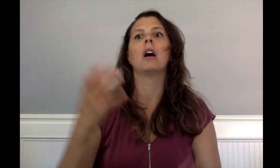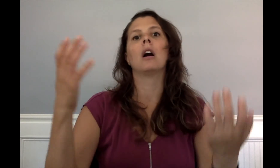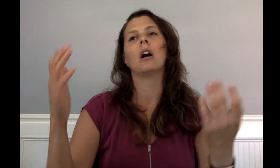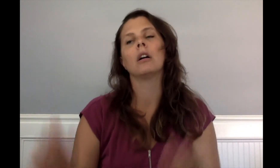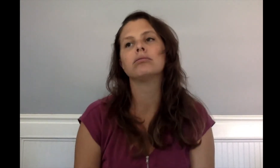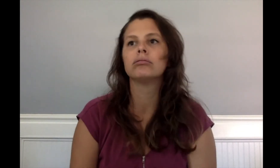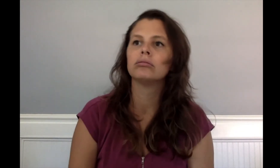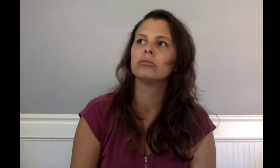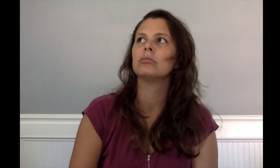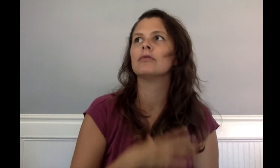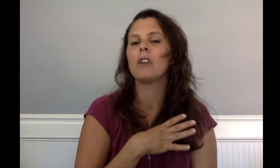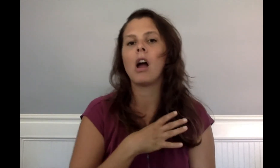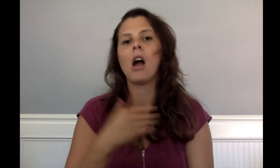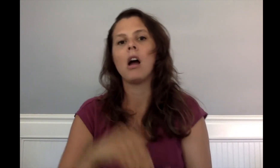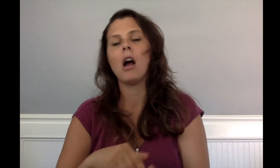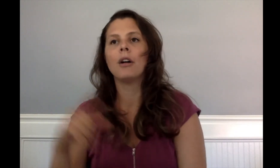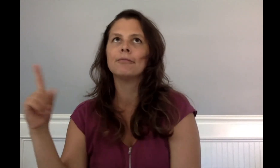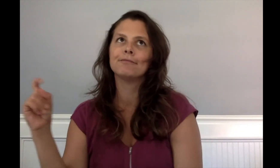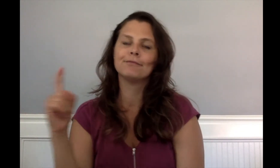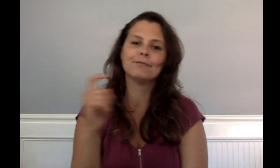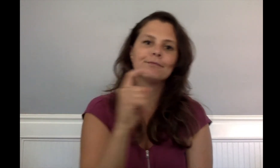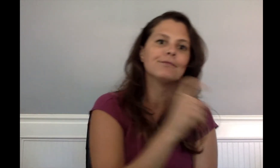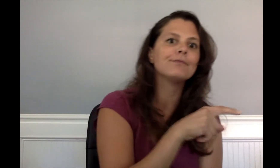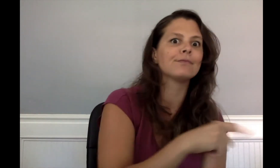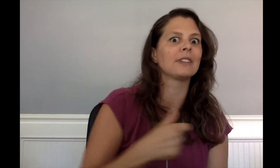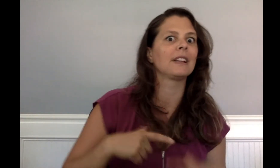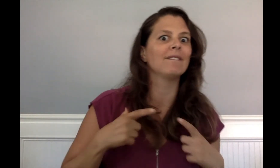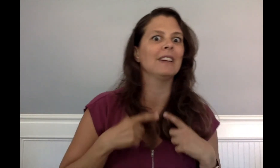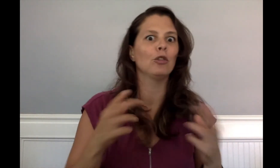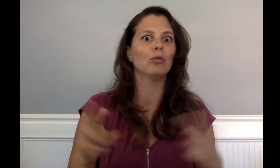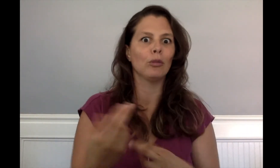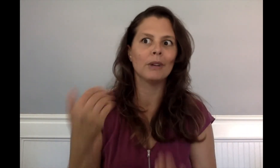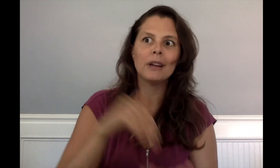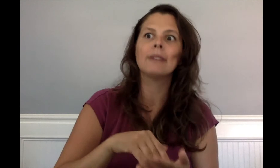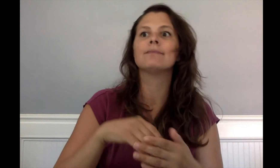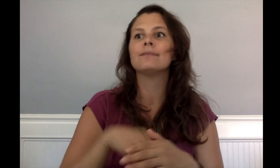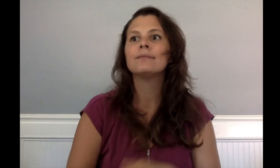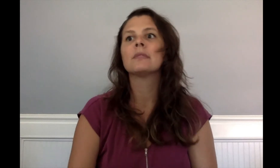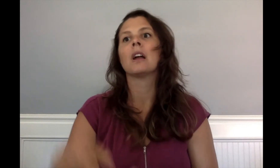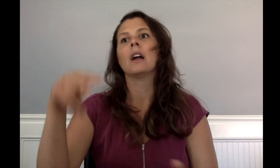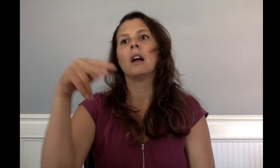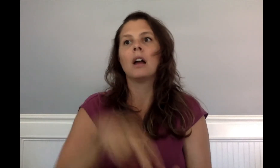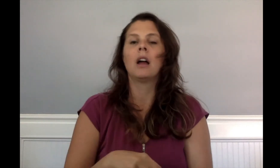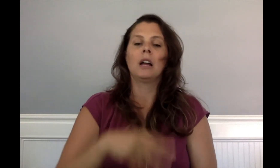Charlie sighed and went back into the living room.